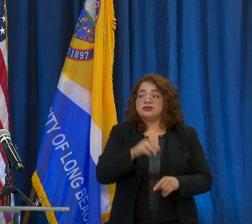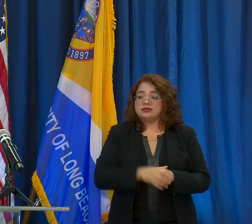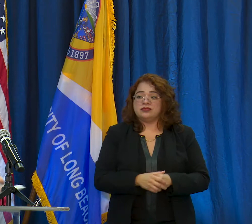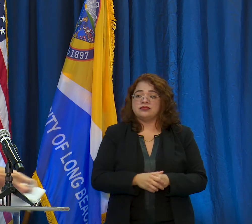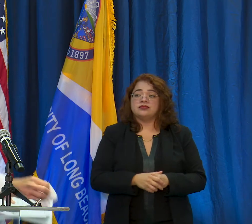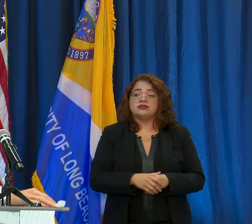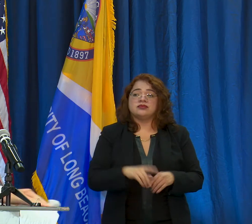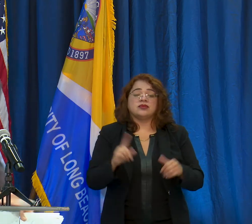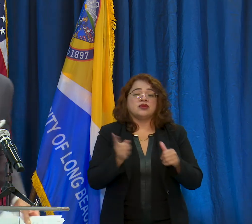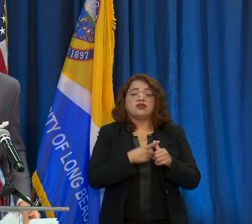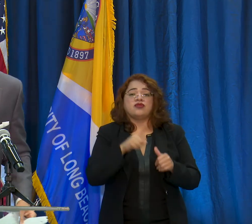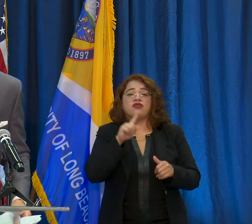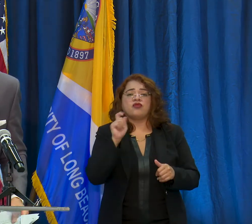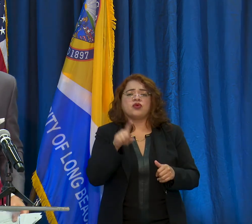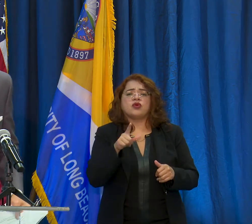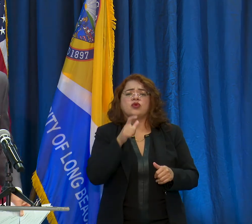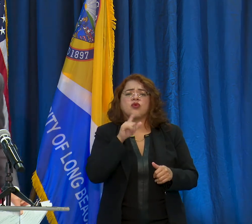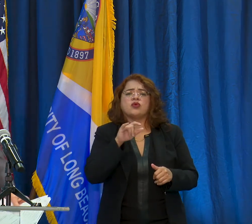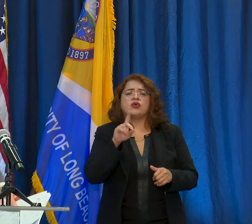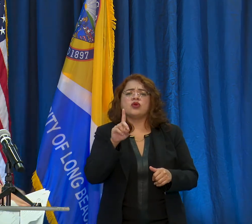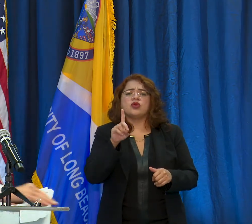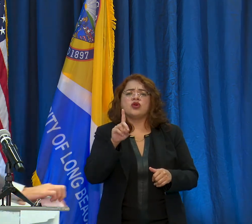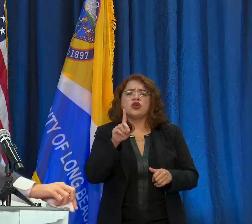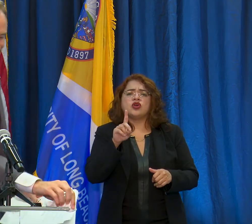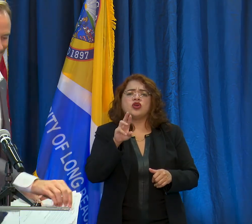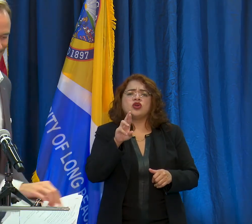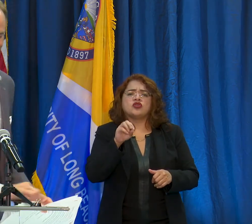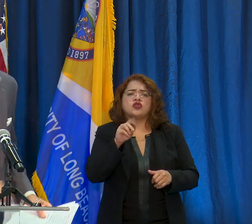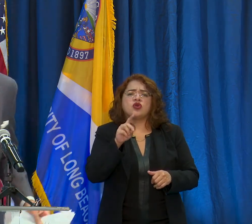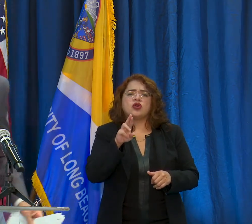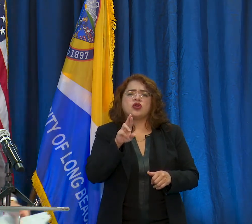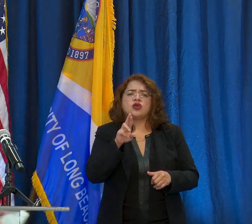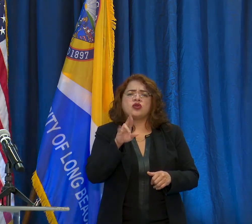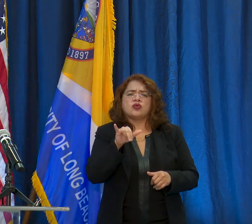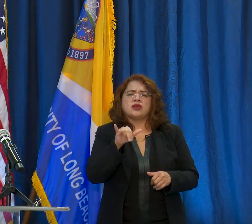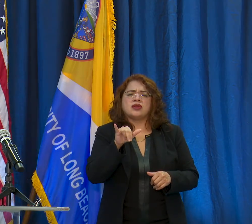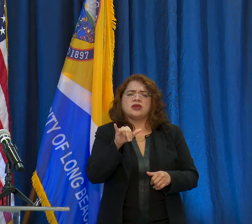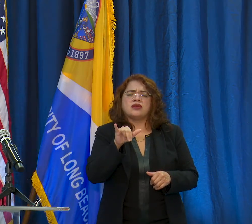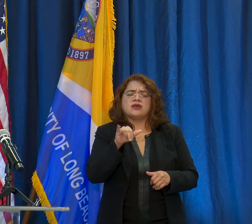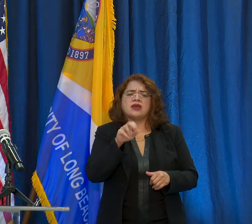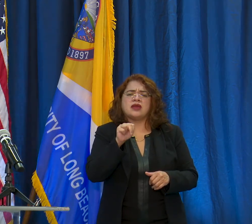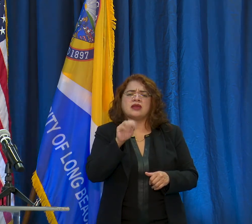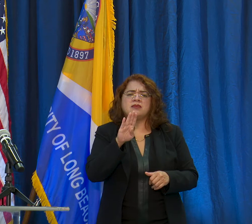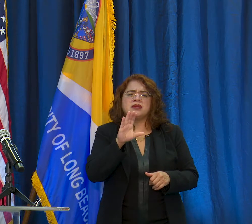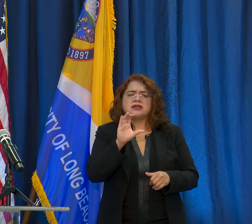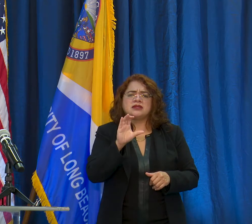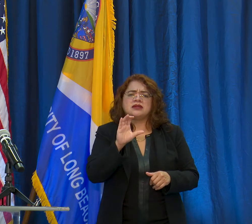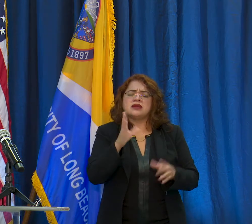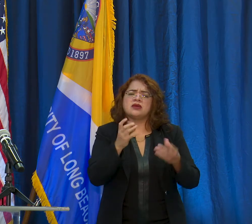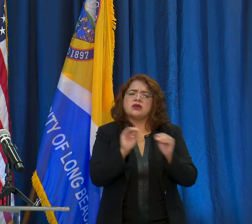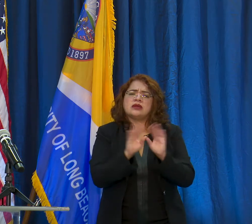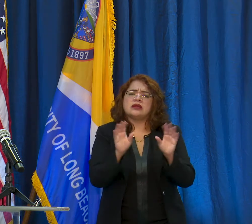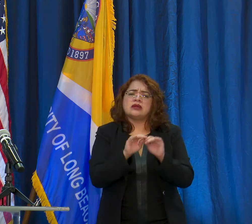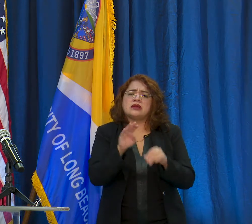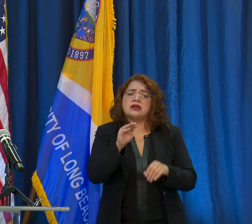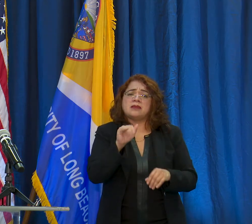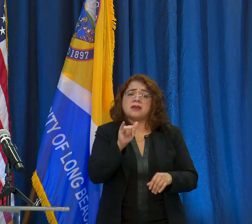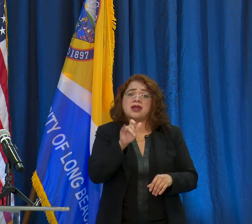Our first question comes from Jory at ABC. Go ahead, Jory. Hi, just to be clear, that the Mayor is not available for questions?